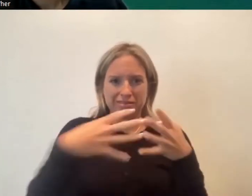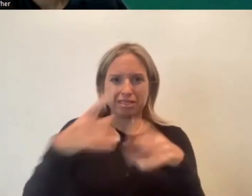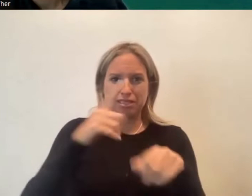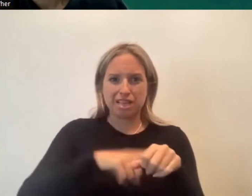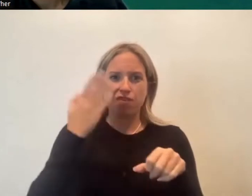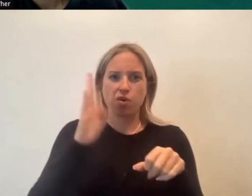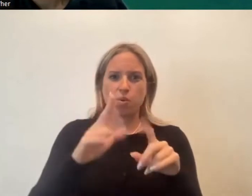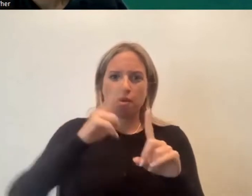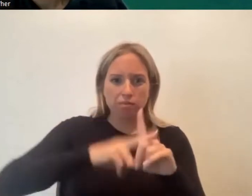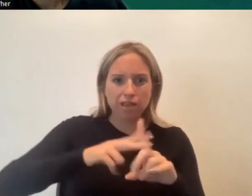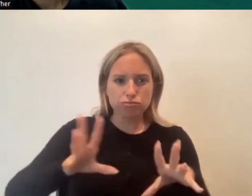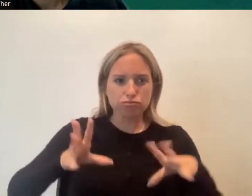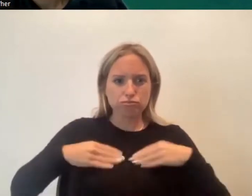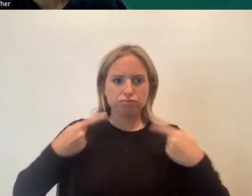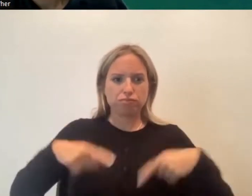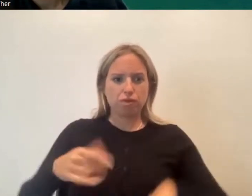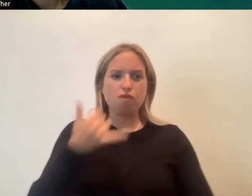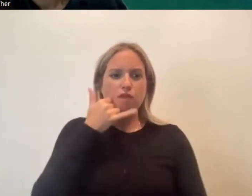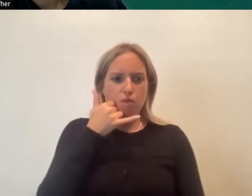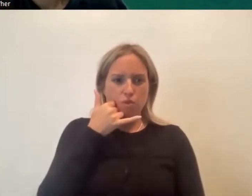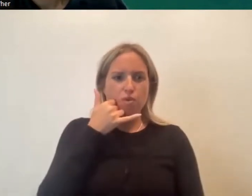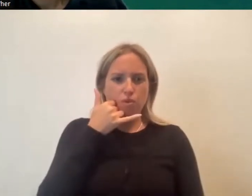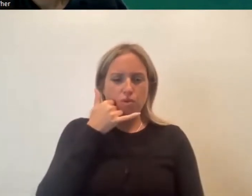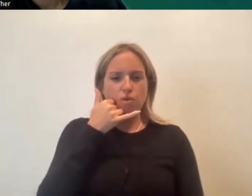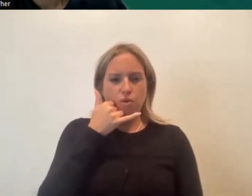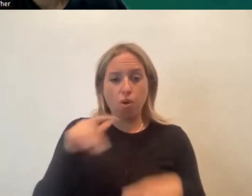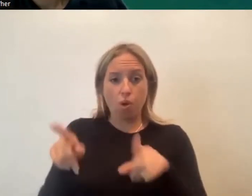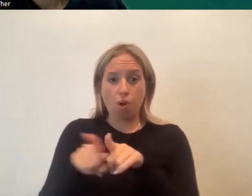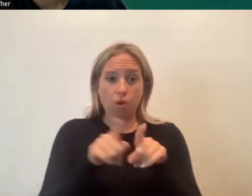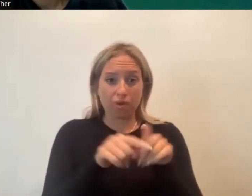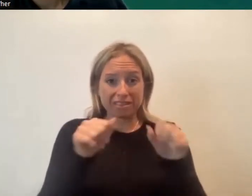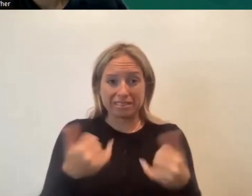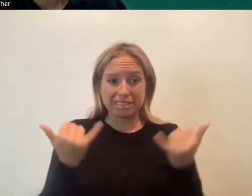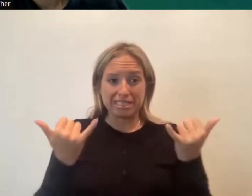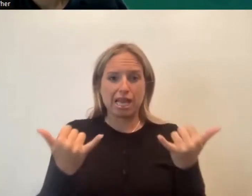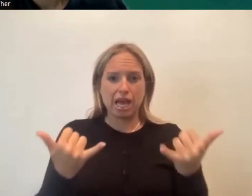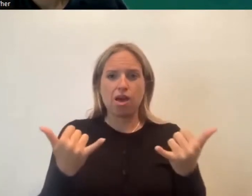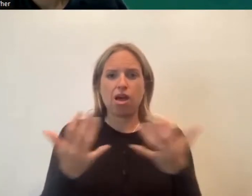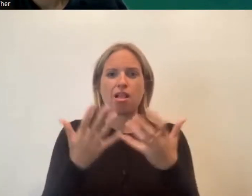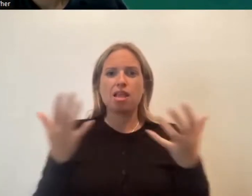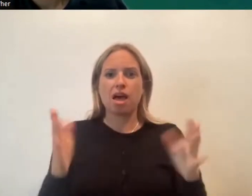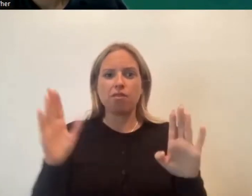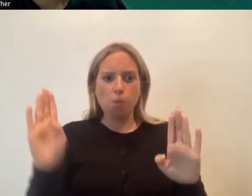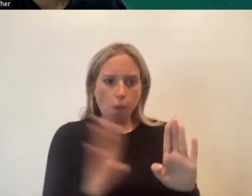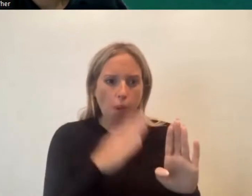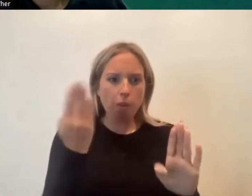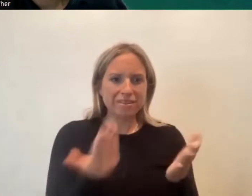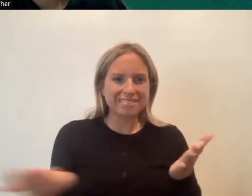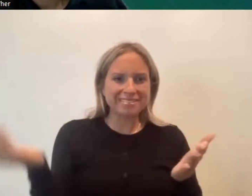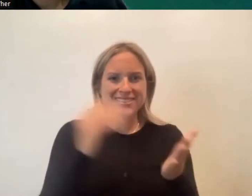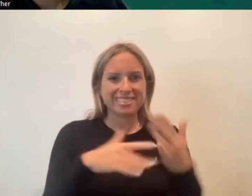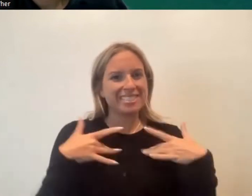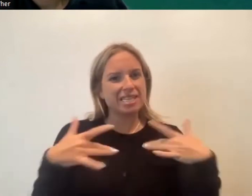over the phone. You can also nowadays with a lot of the reopening, likely get an appointment and just go do it